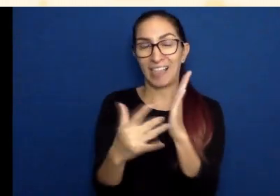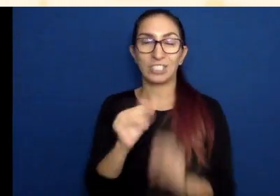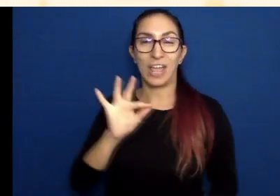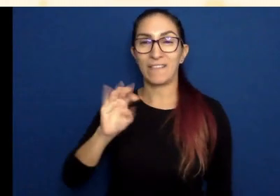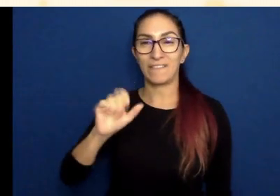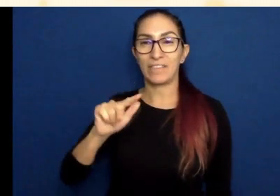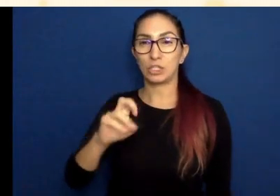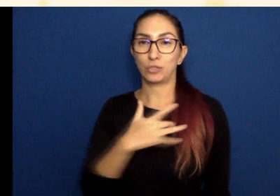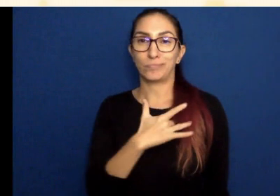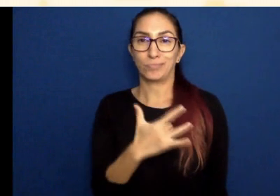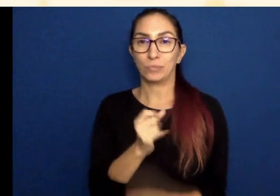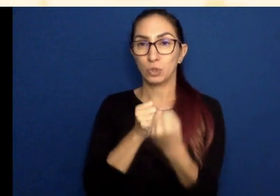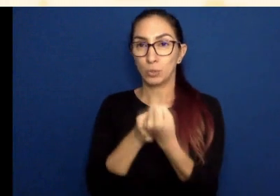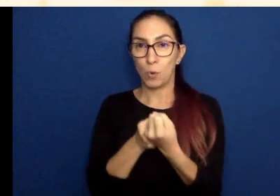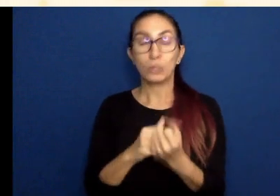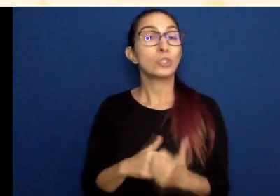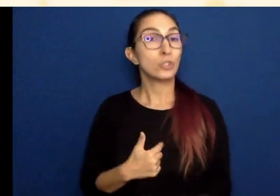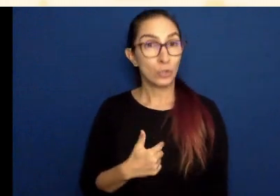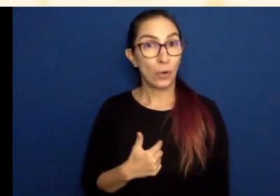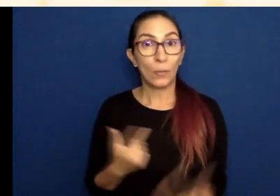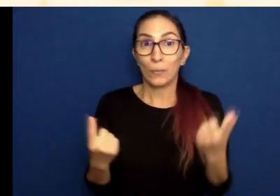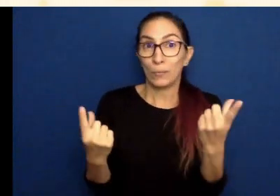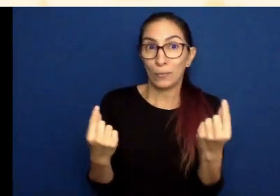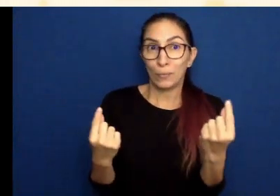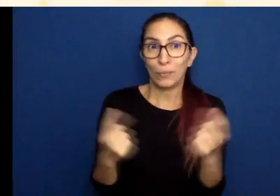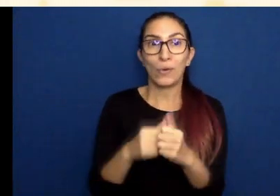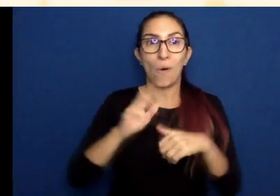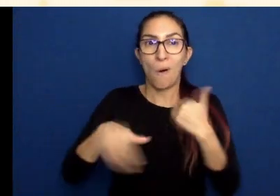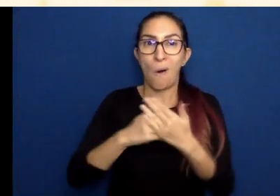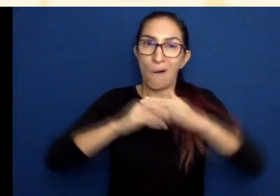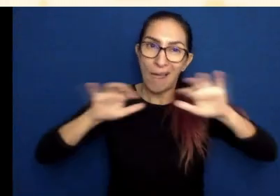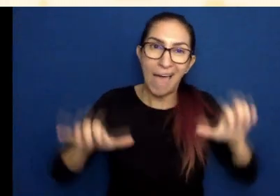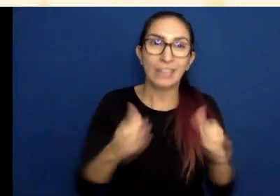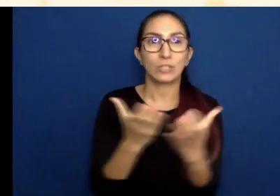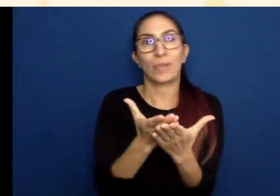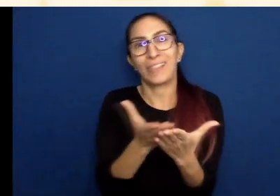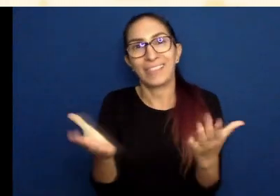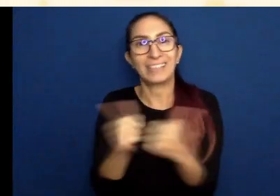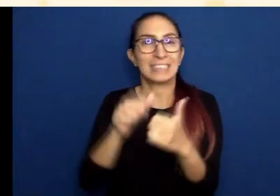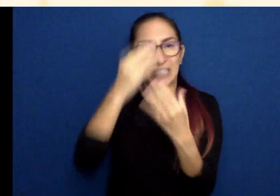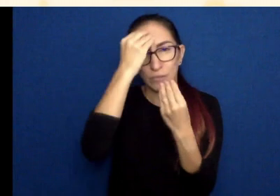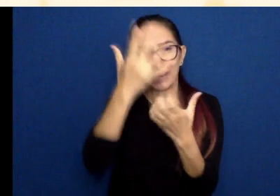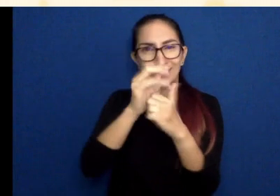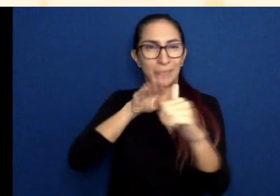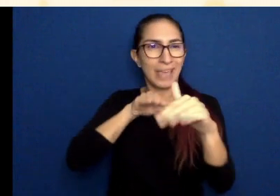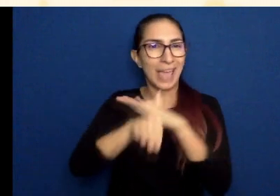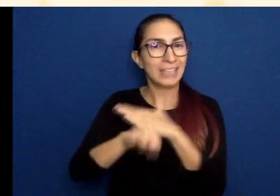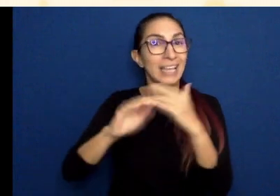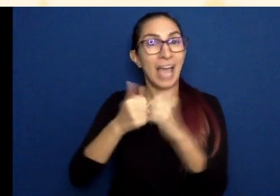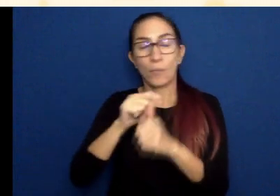So make sure that all actual items and content can be accessed and activated by the following assistive technologies,